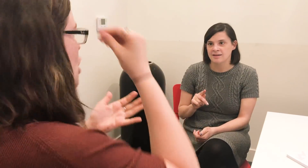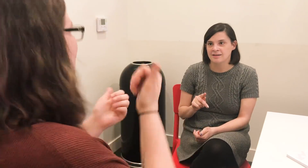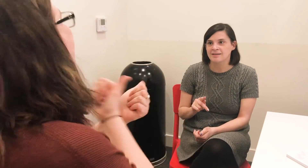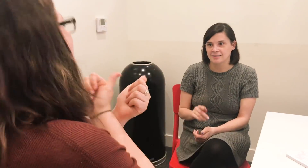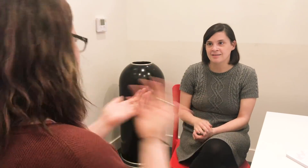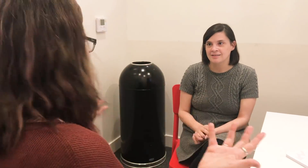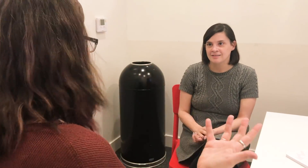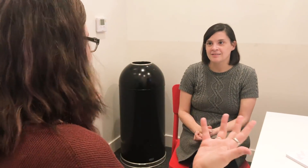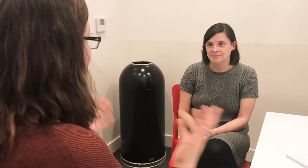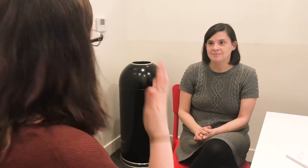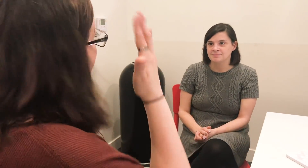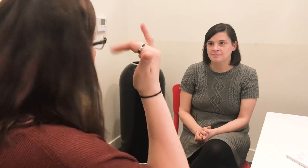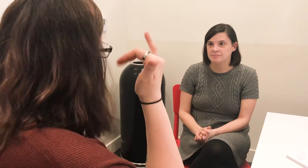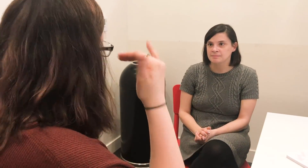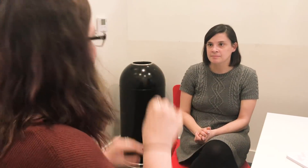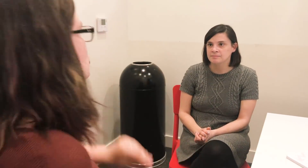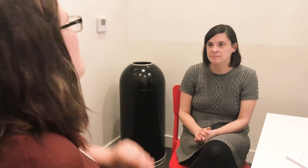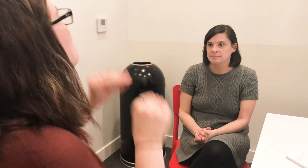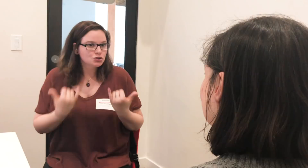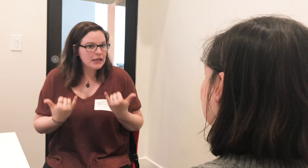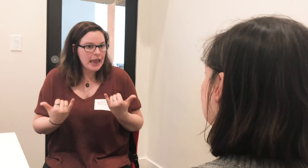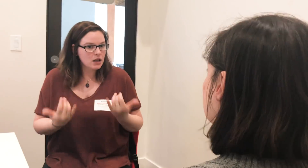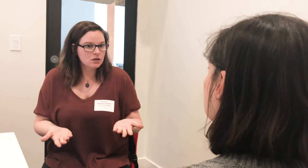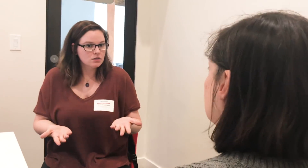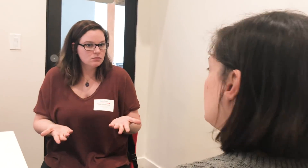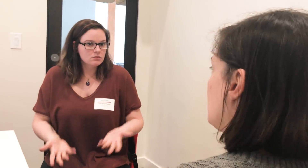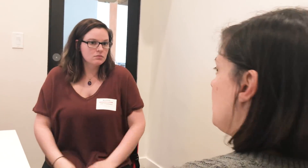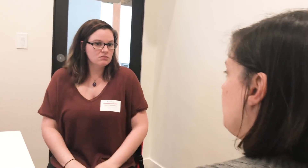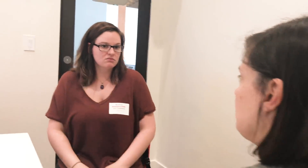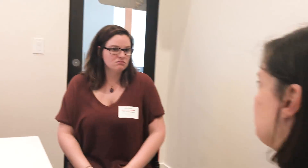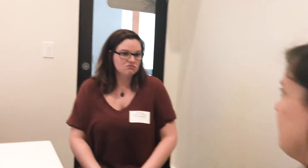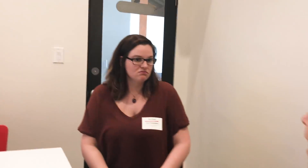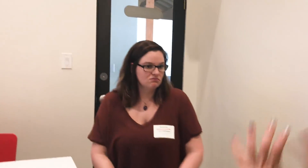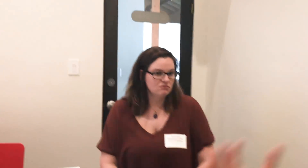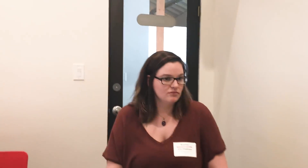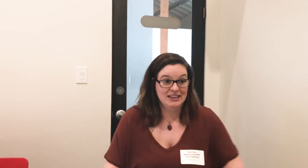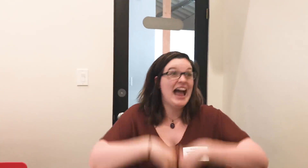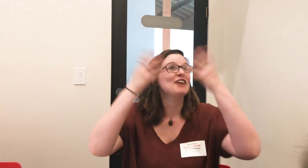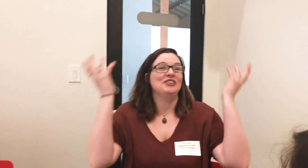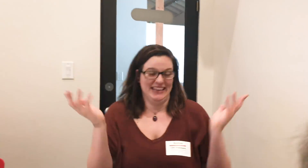"and get some paperwork," and she had to remind me, "I'm deaf," but she made me feel at ease right away, 'cause she could tell that I was very nervous.